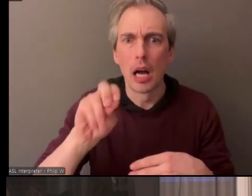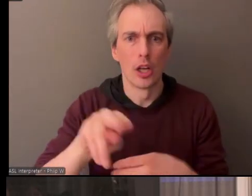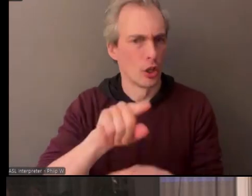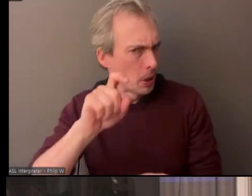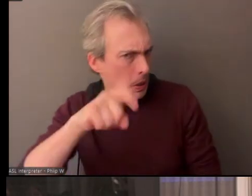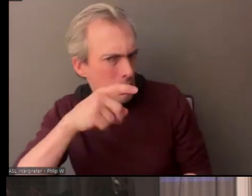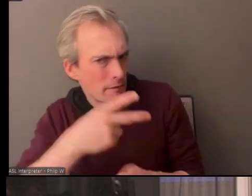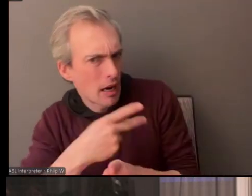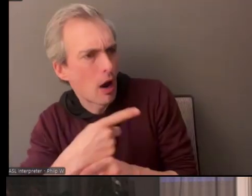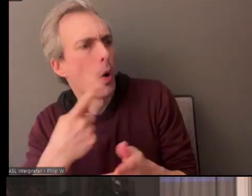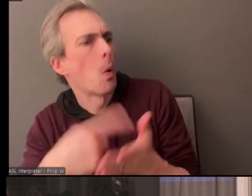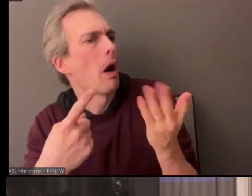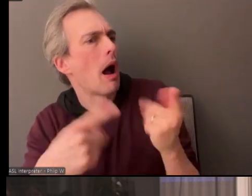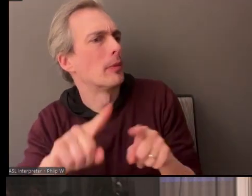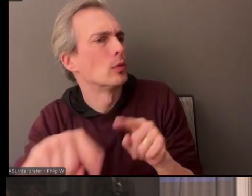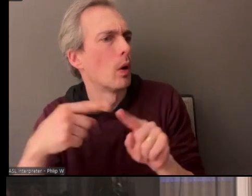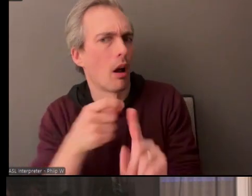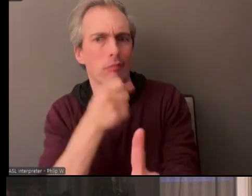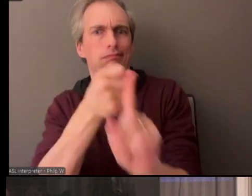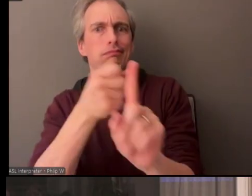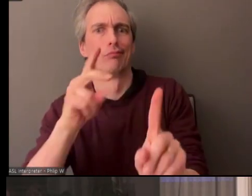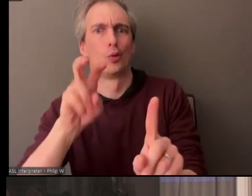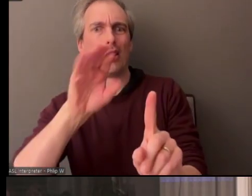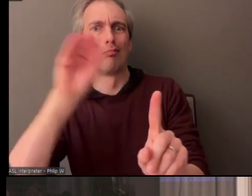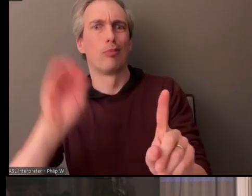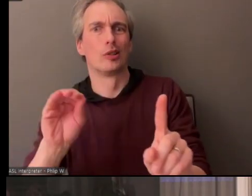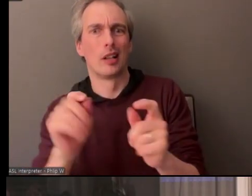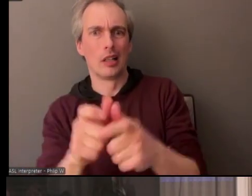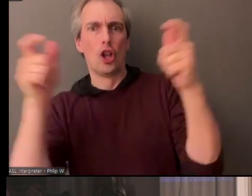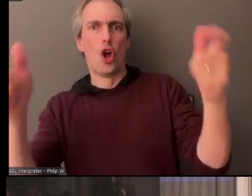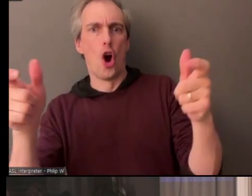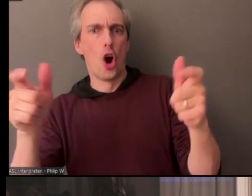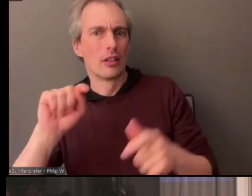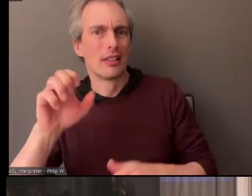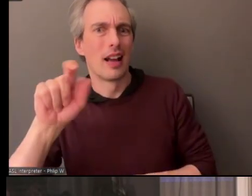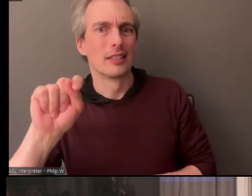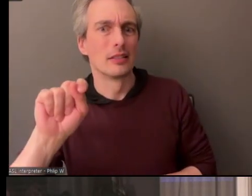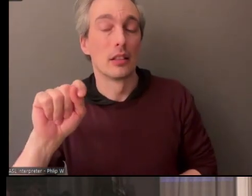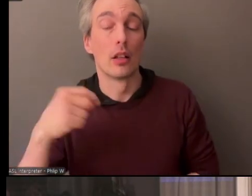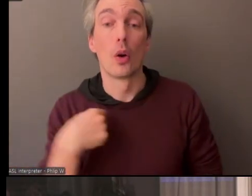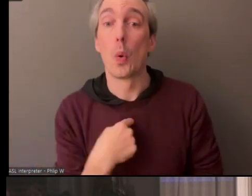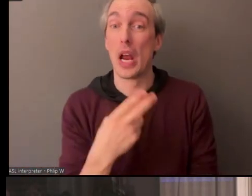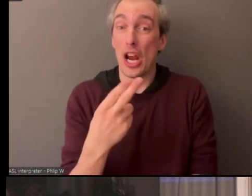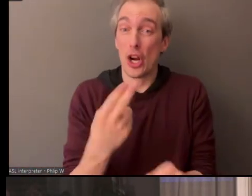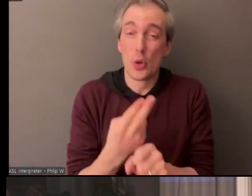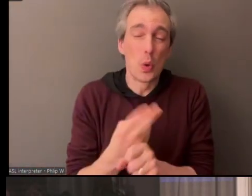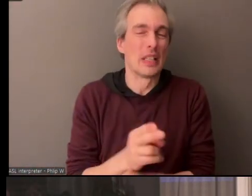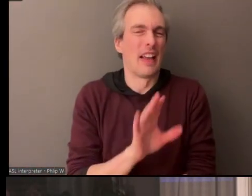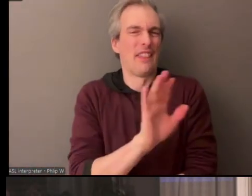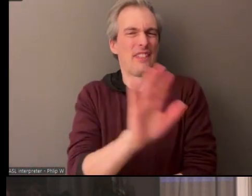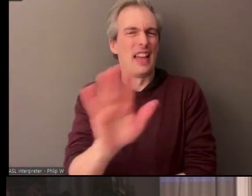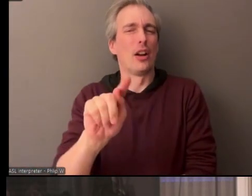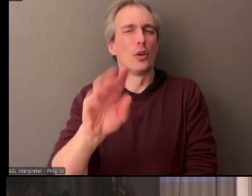We use the tools that they're already using. They're already using acceptance criteria. To change their thinking.